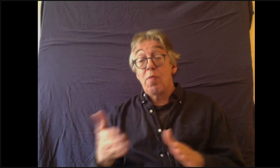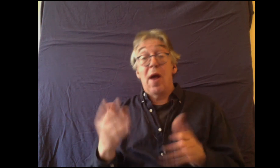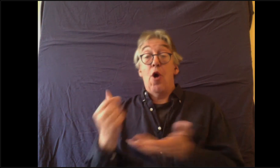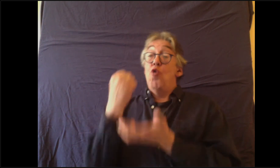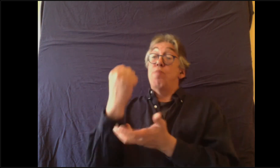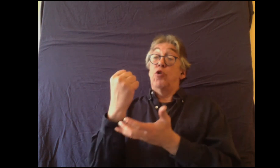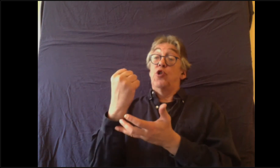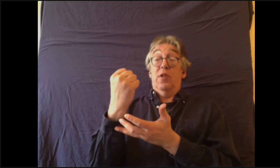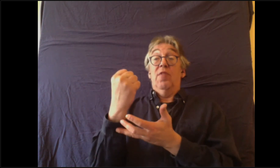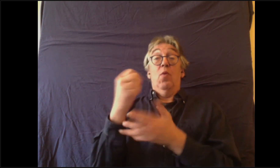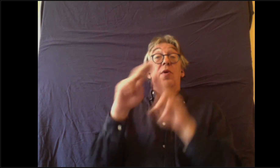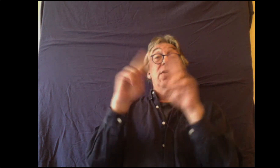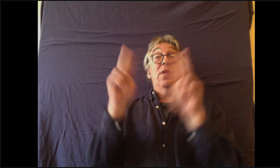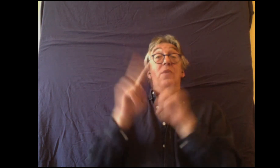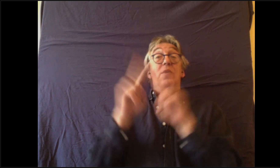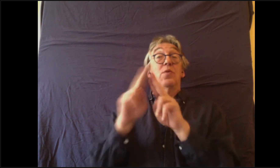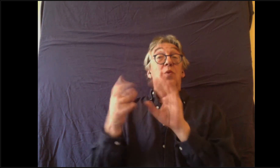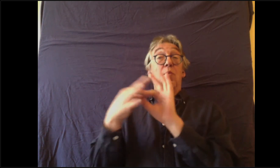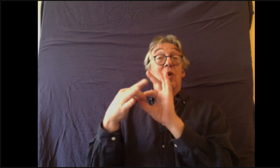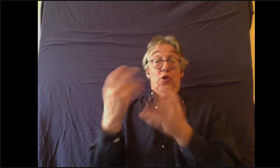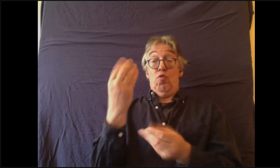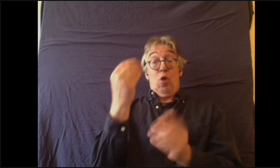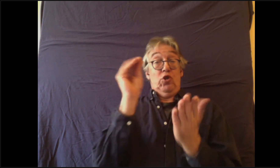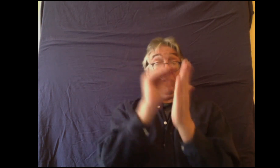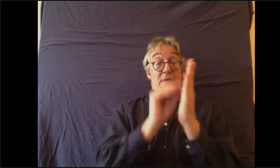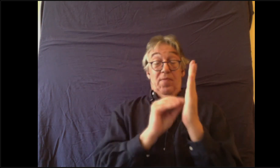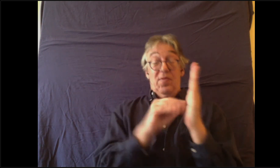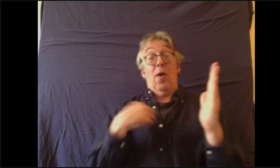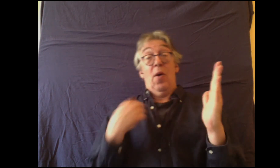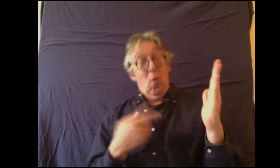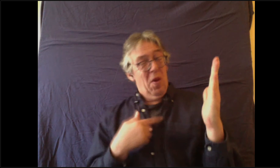And we're trying to ensure that the language and the regulation